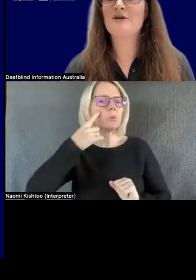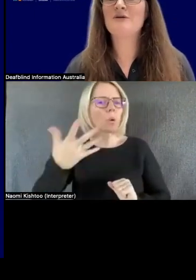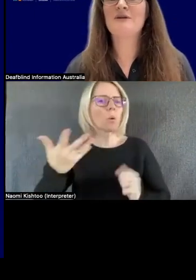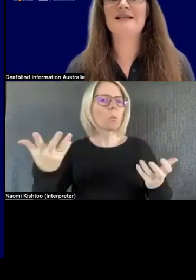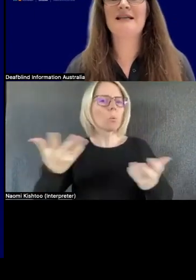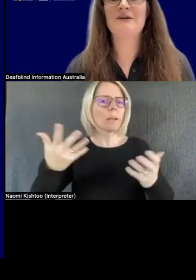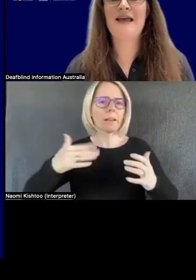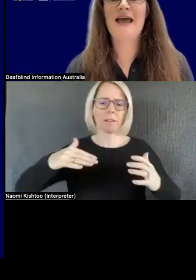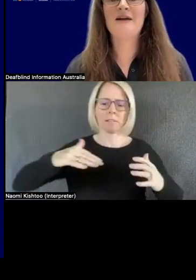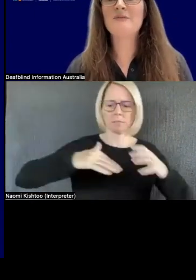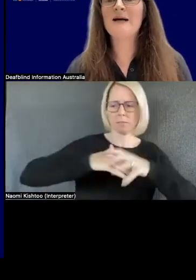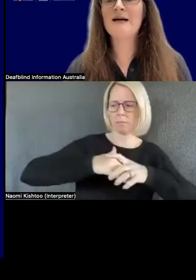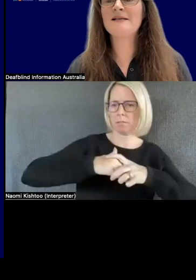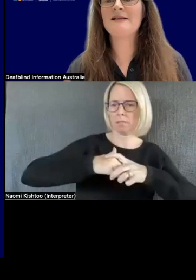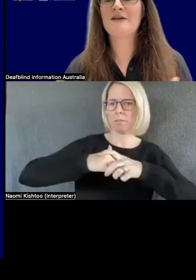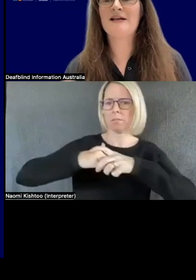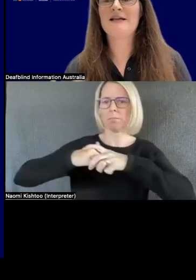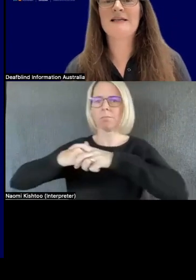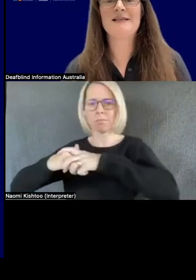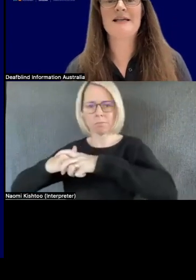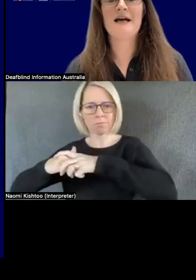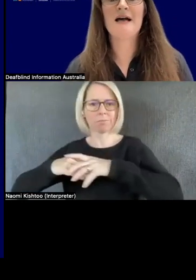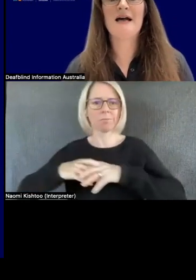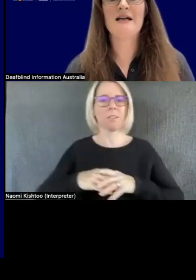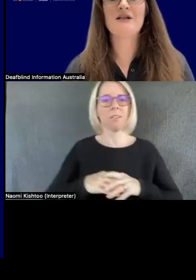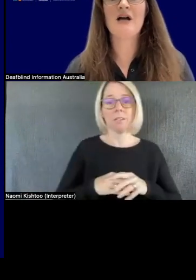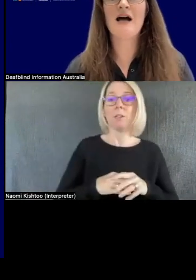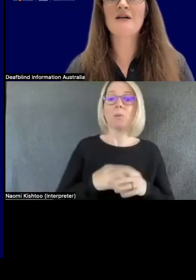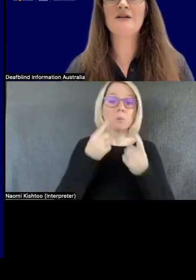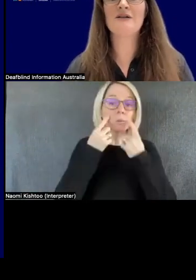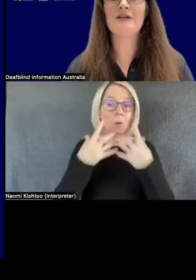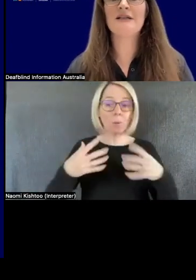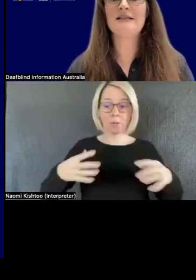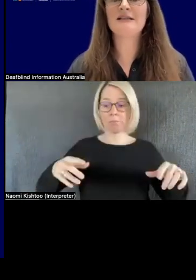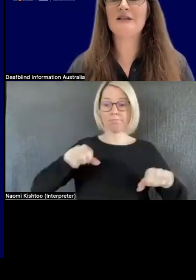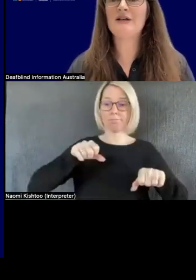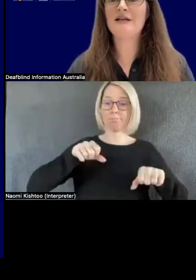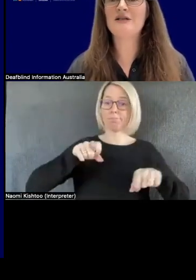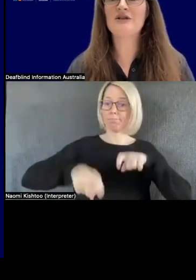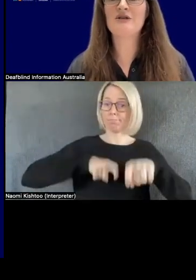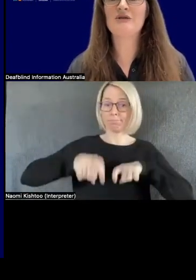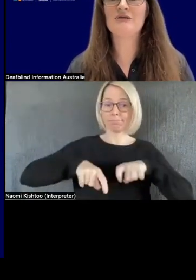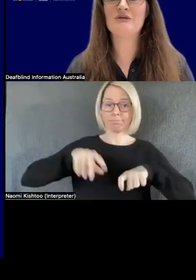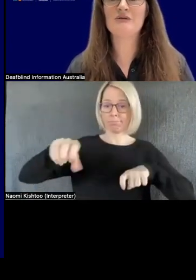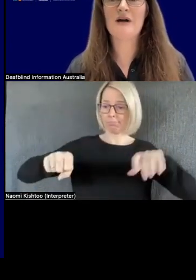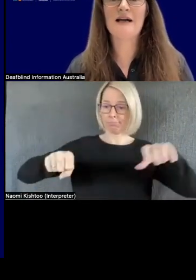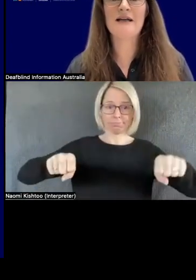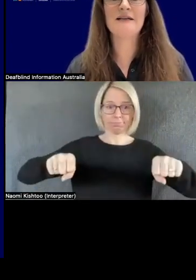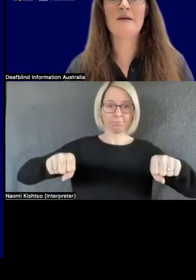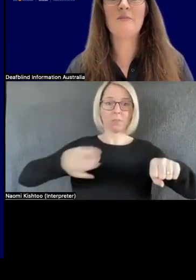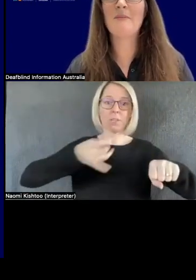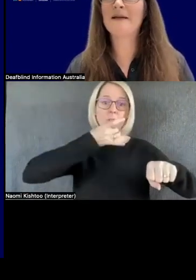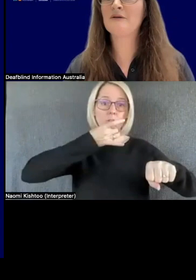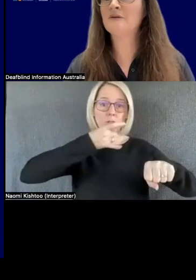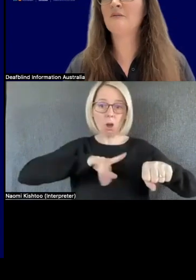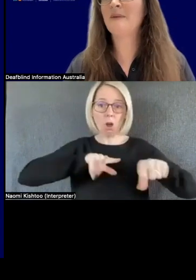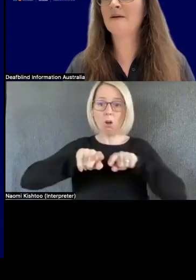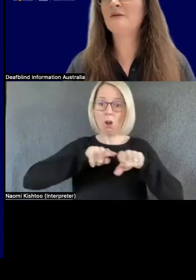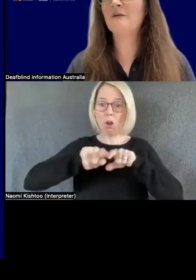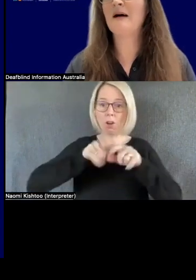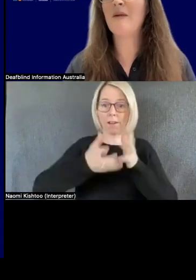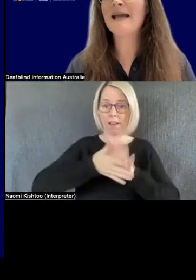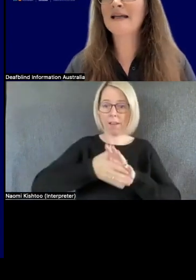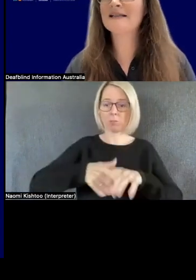have called this “Here are the handlebars”. There is a child who is learning to pedal a bike and